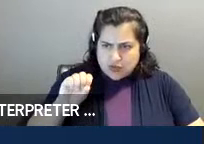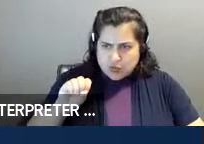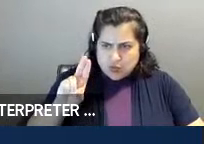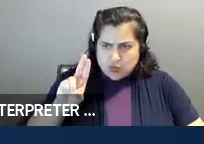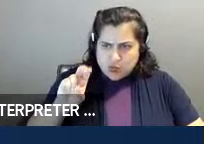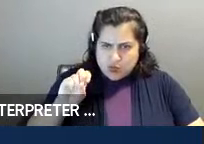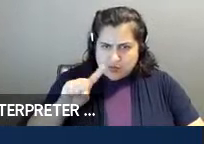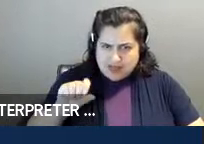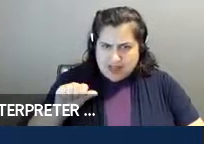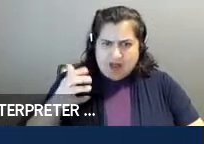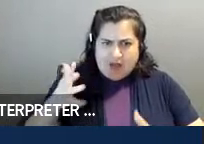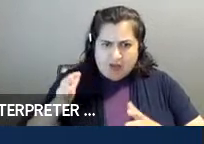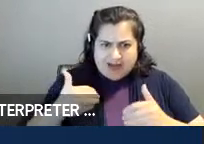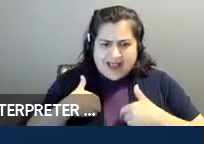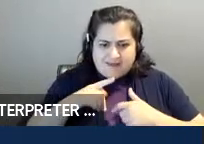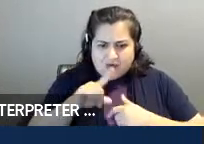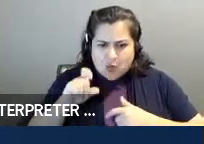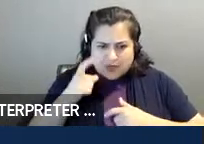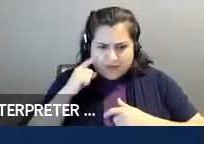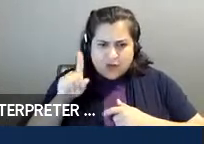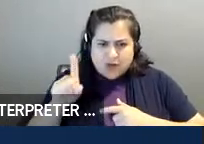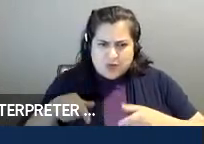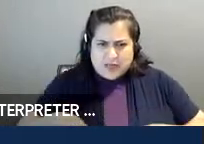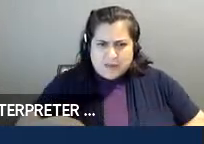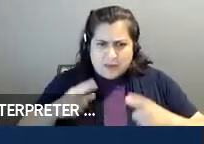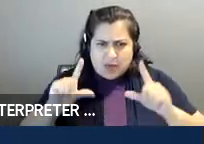Let me pull up the question here.